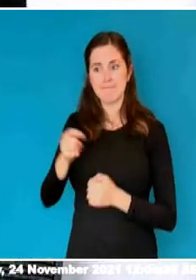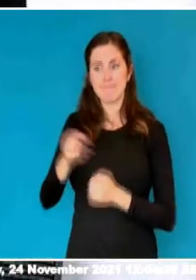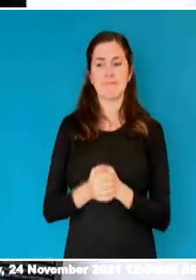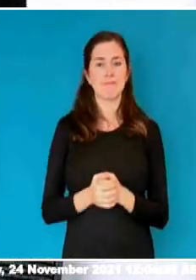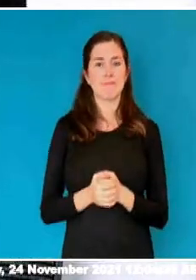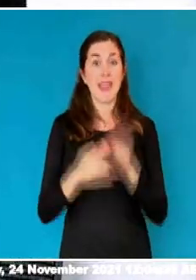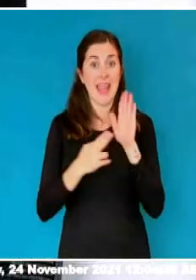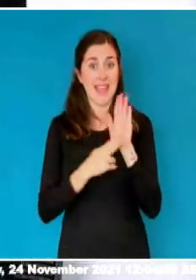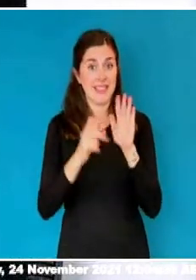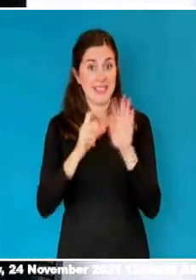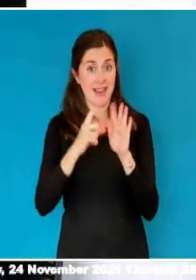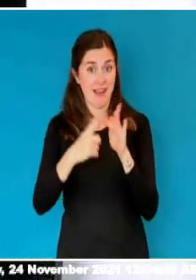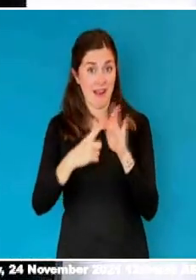ask you the same question.